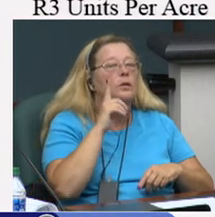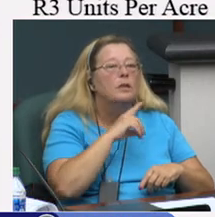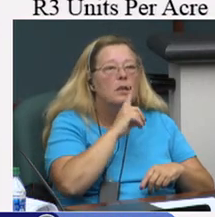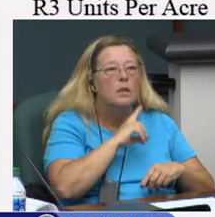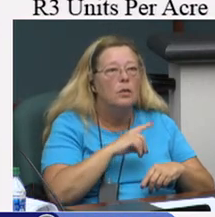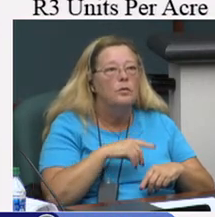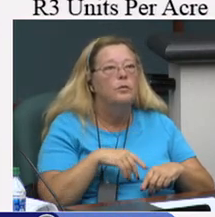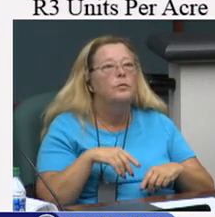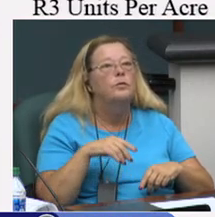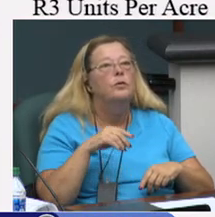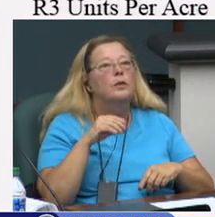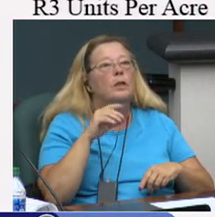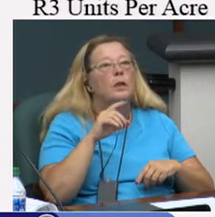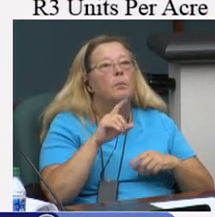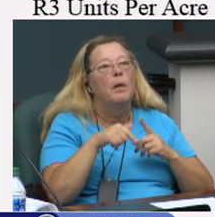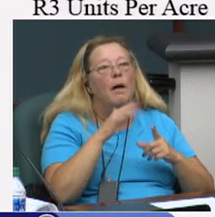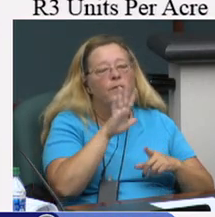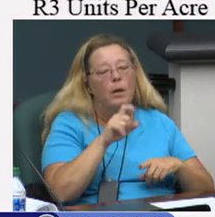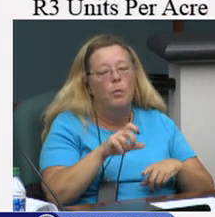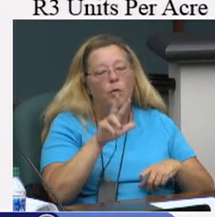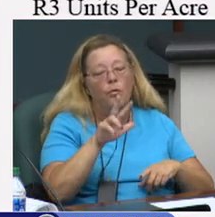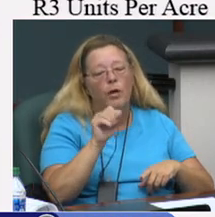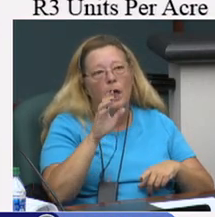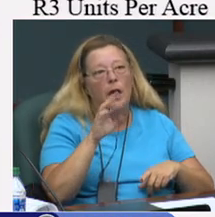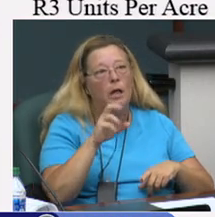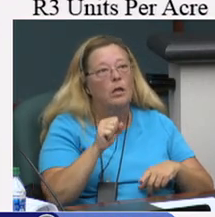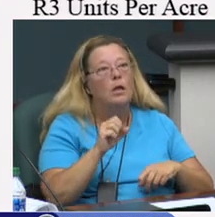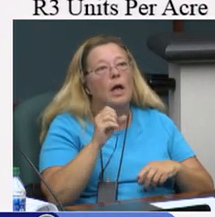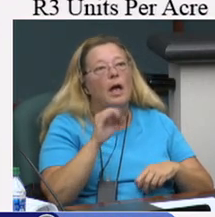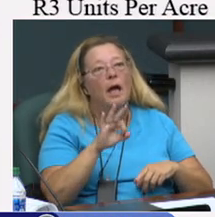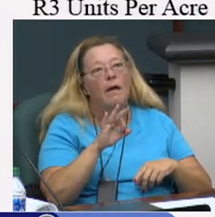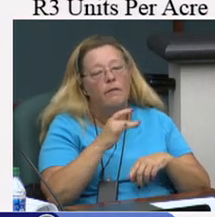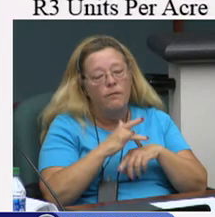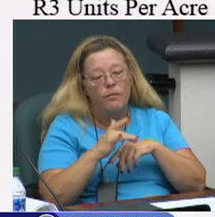units per acre again if you subtract out the vacant land and other uses on those